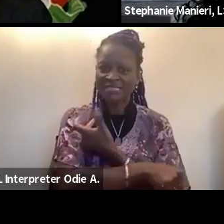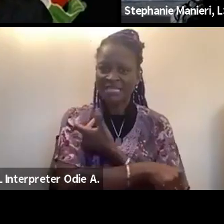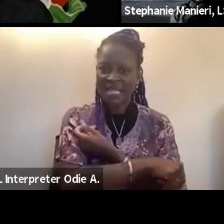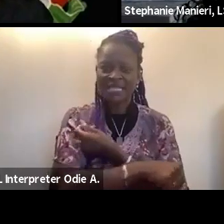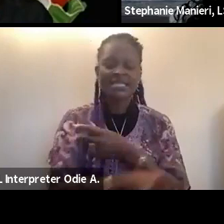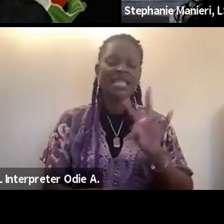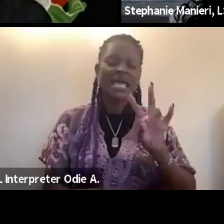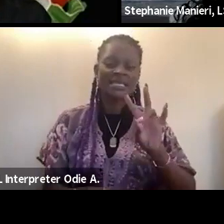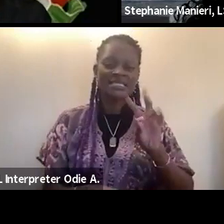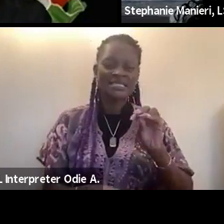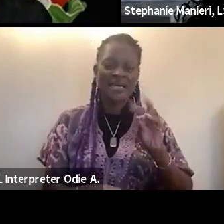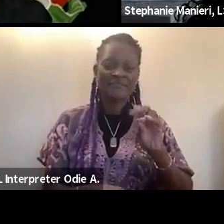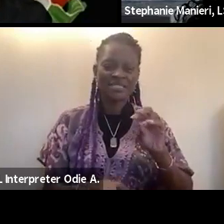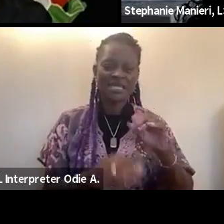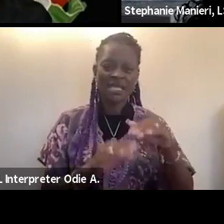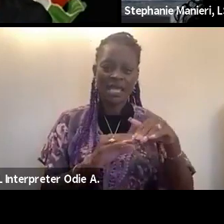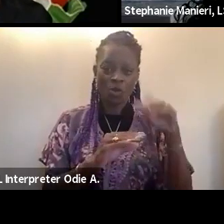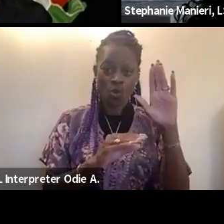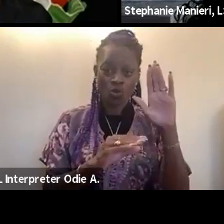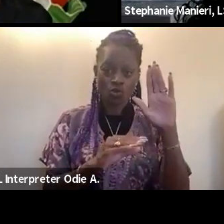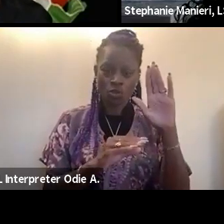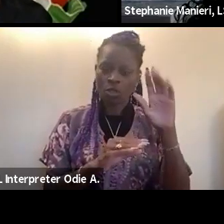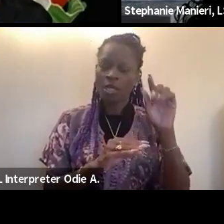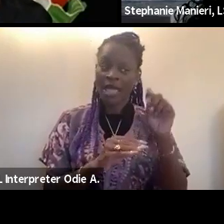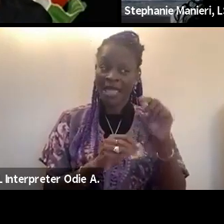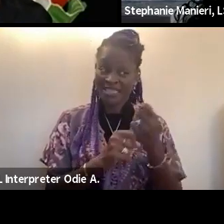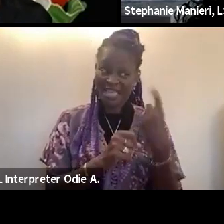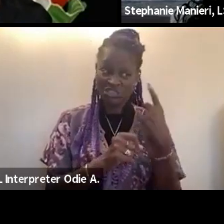experienced the worst outcomes, including a majority of our Koba deaths,